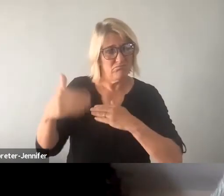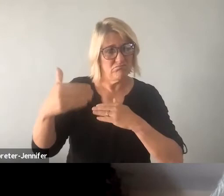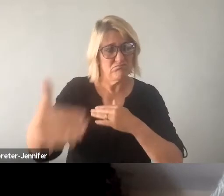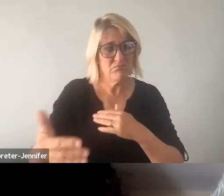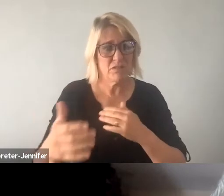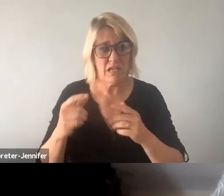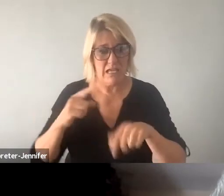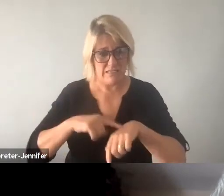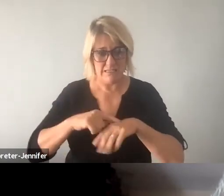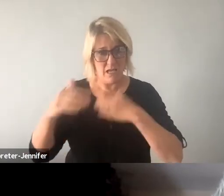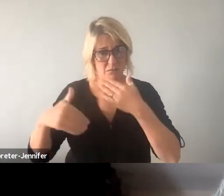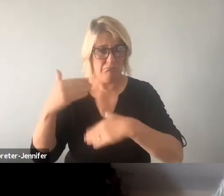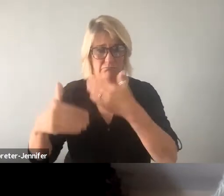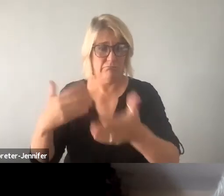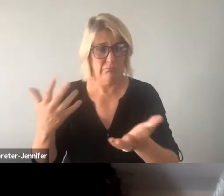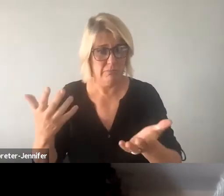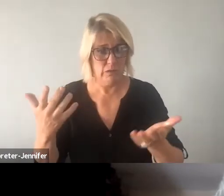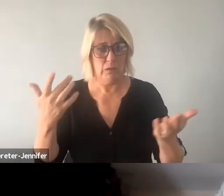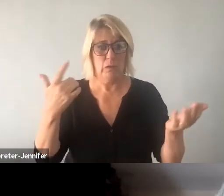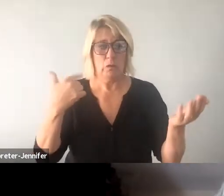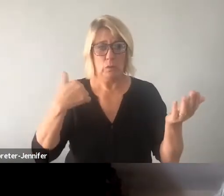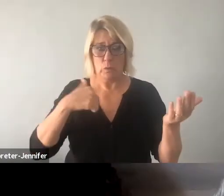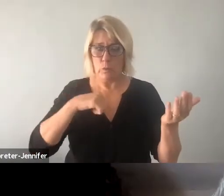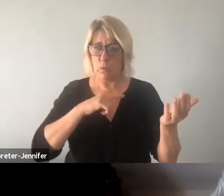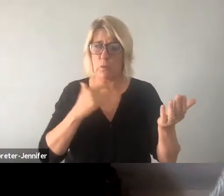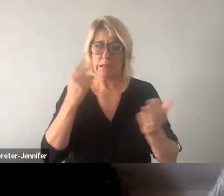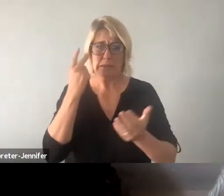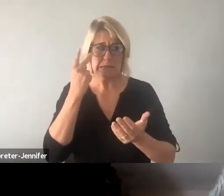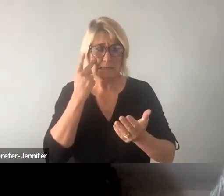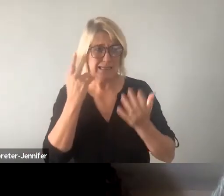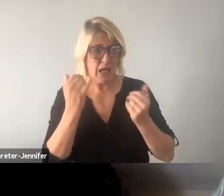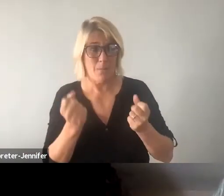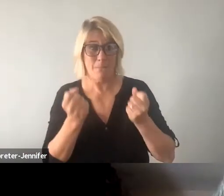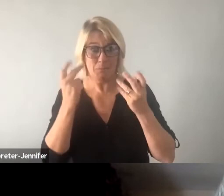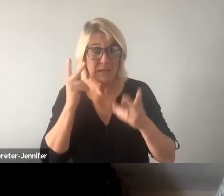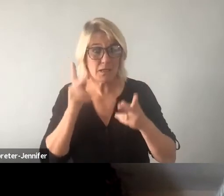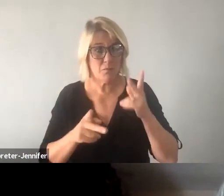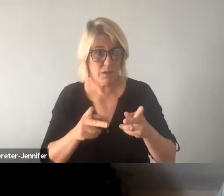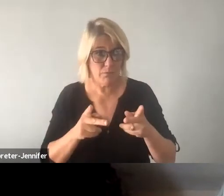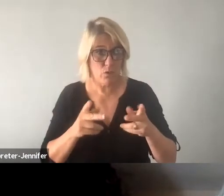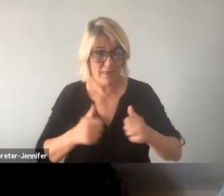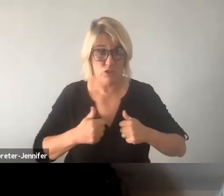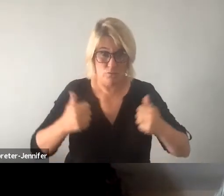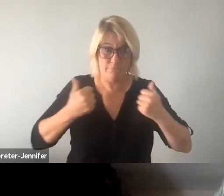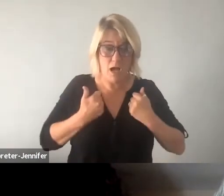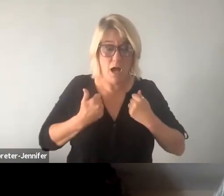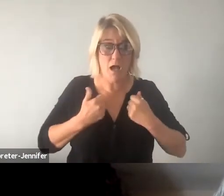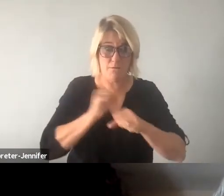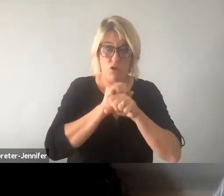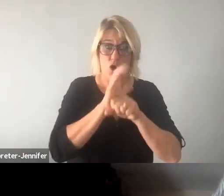recover in a couple of weeks and they have no residual effects. As time